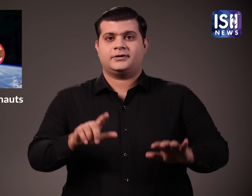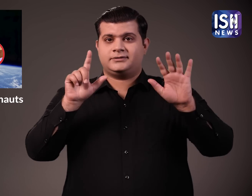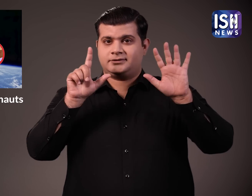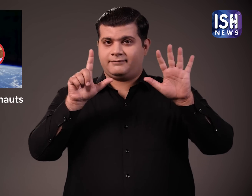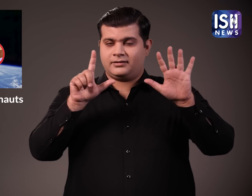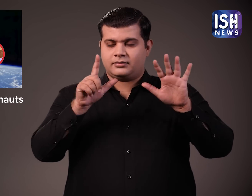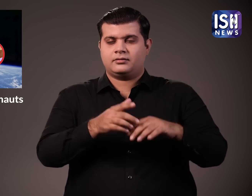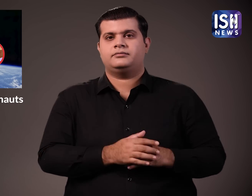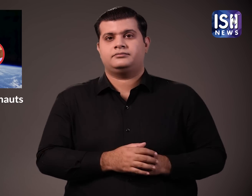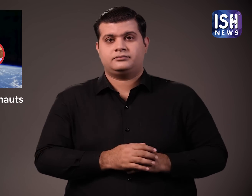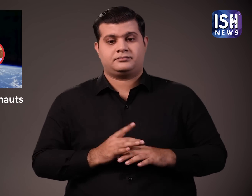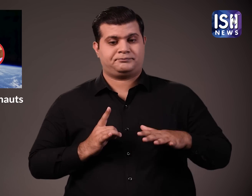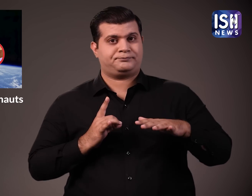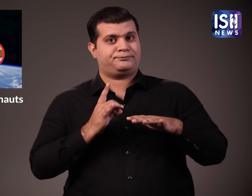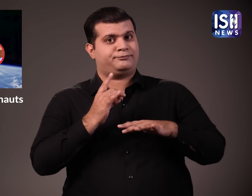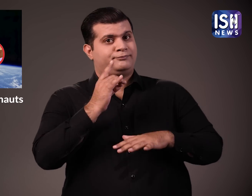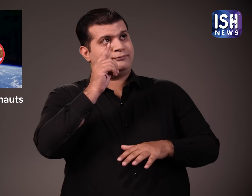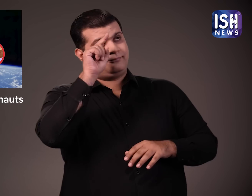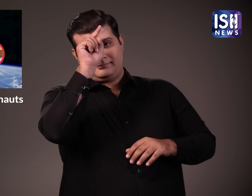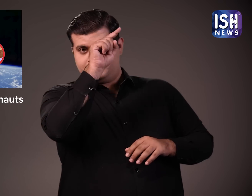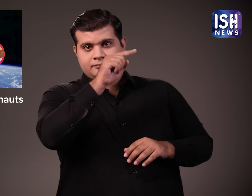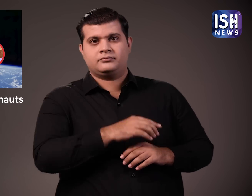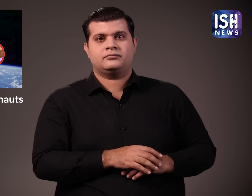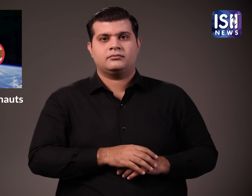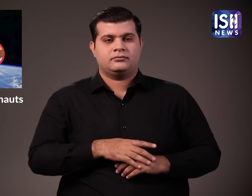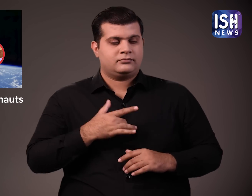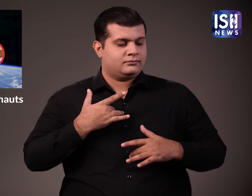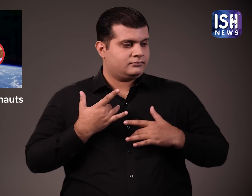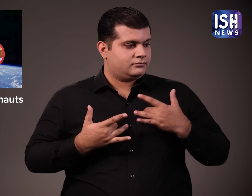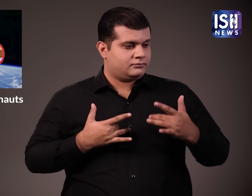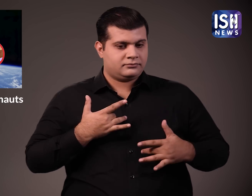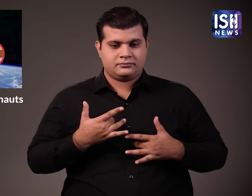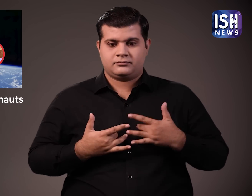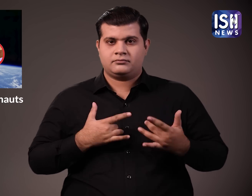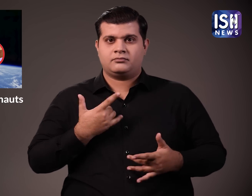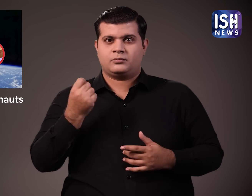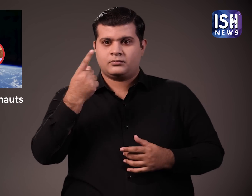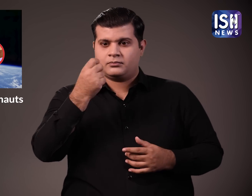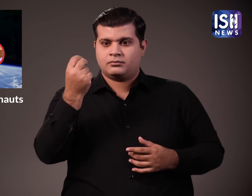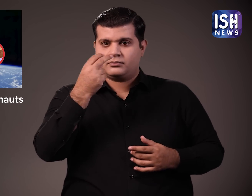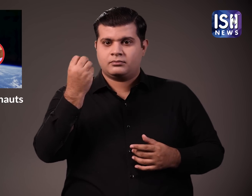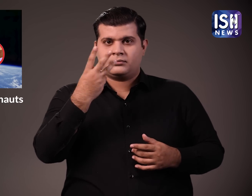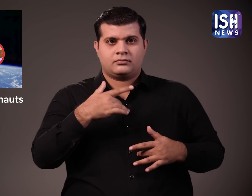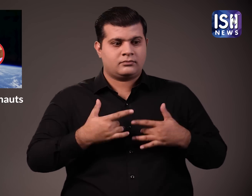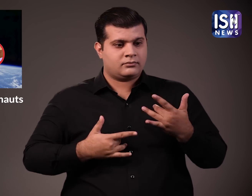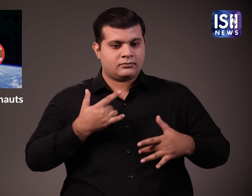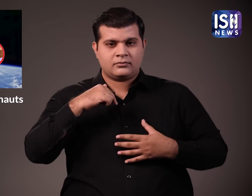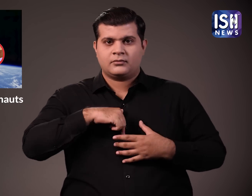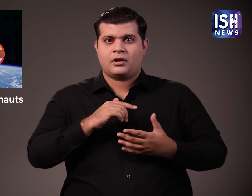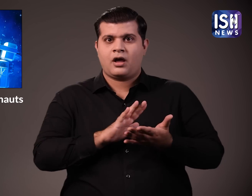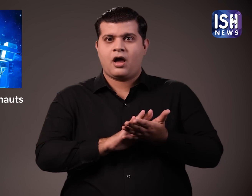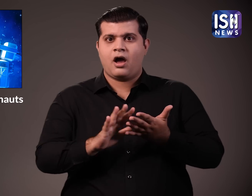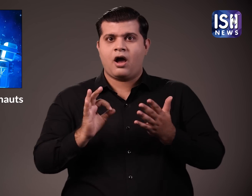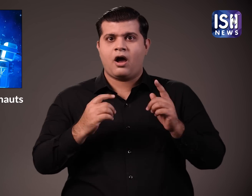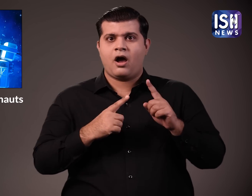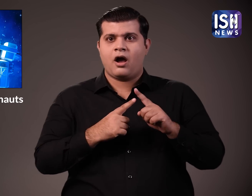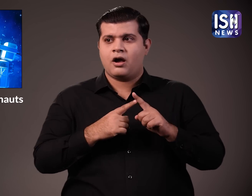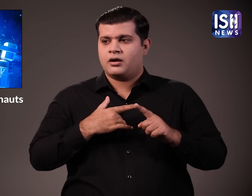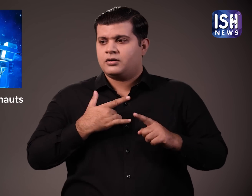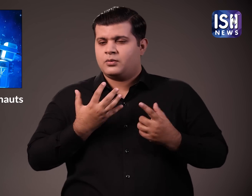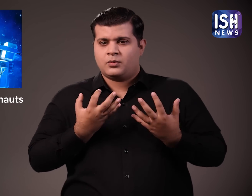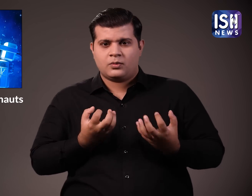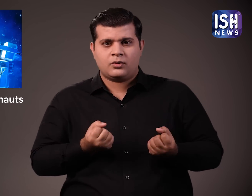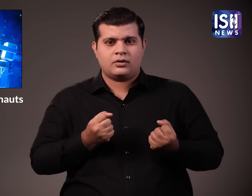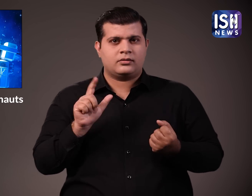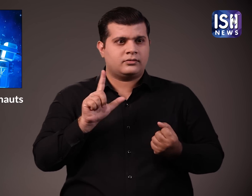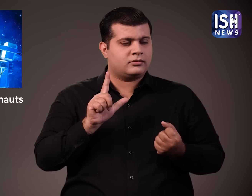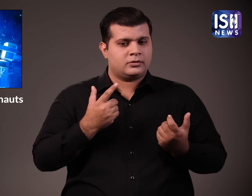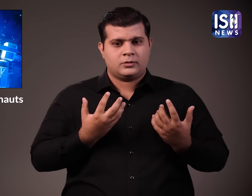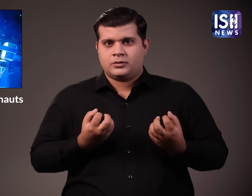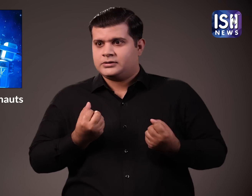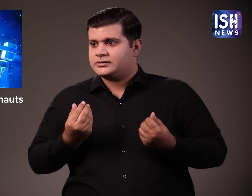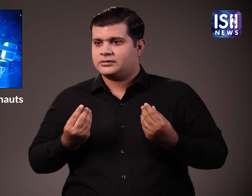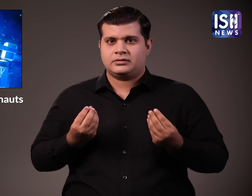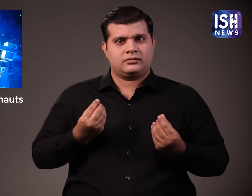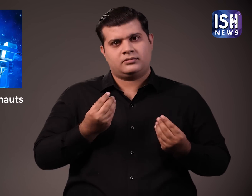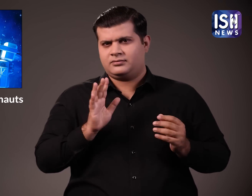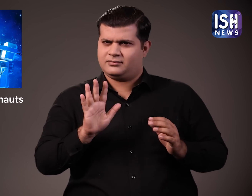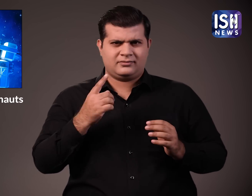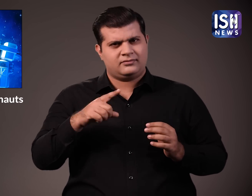7. The Astronauts who travel to space, may develop sexual desires after staying there for so long.